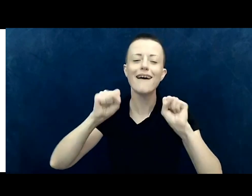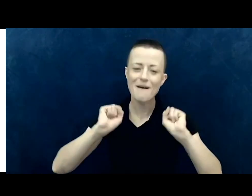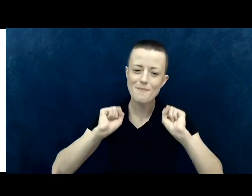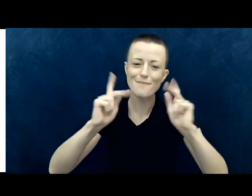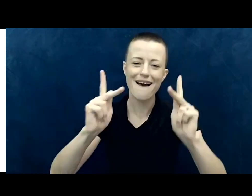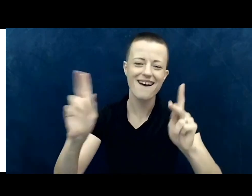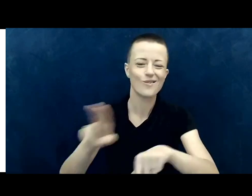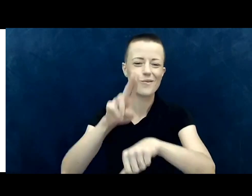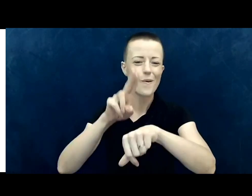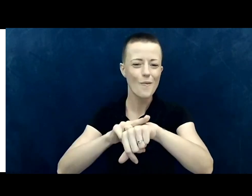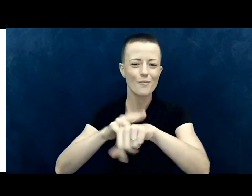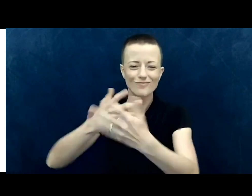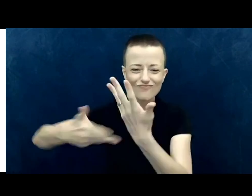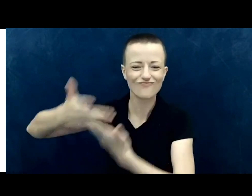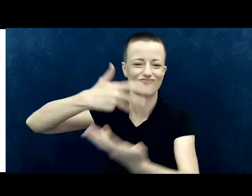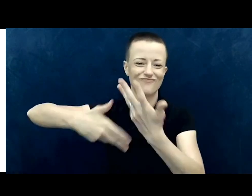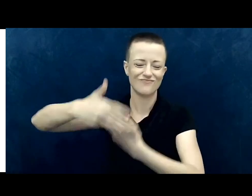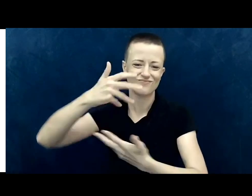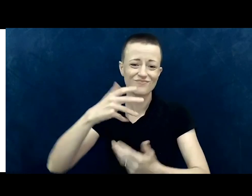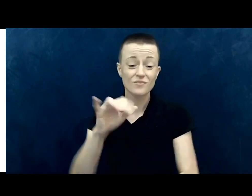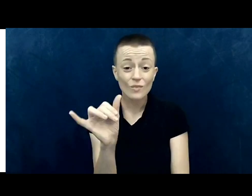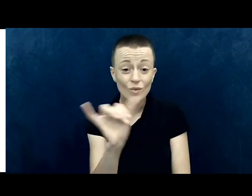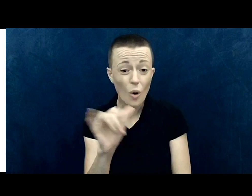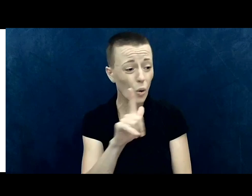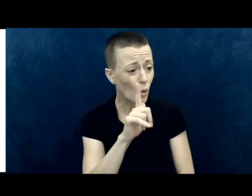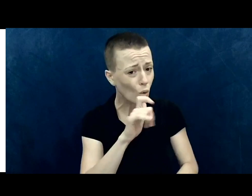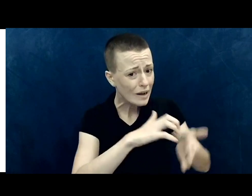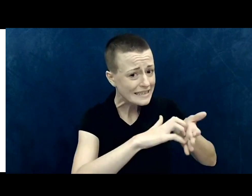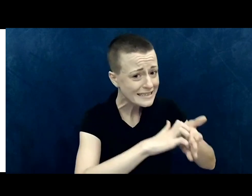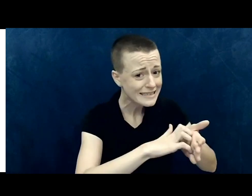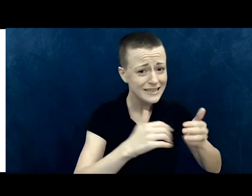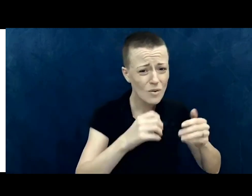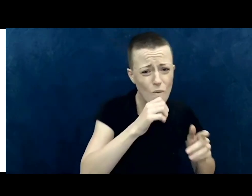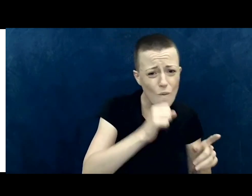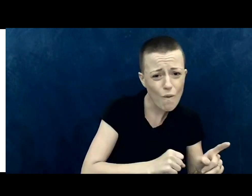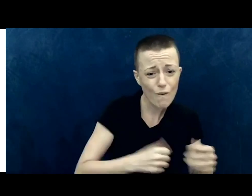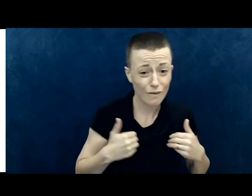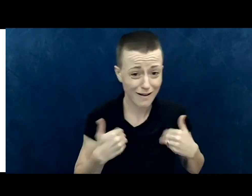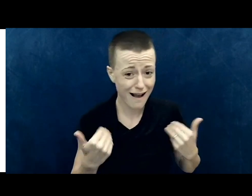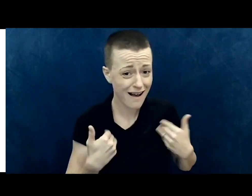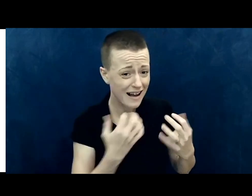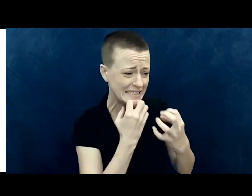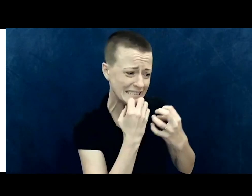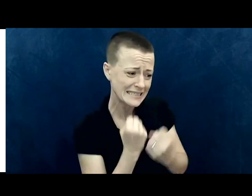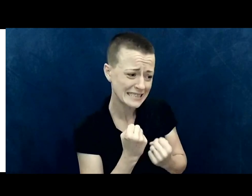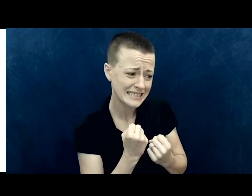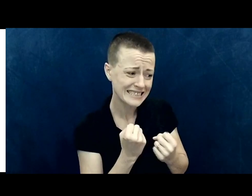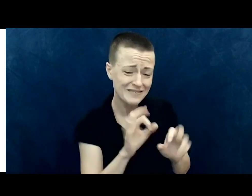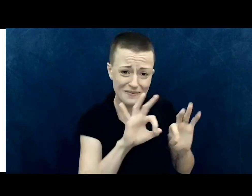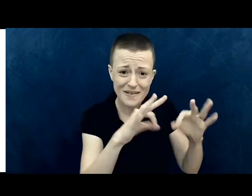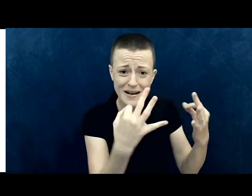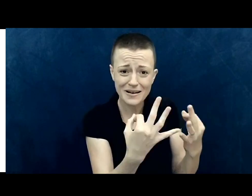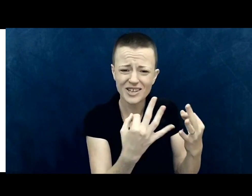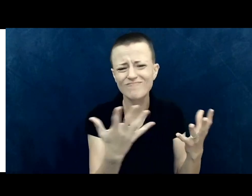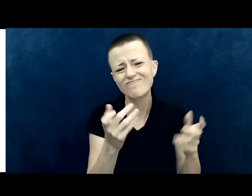so that we can protect our most vulnerable. They will keep you, your friends, your colleagues and your family safe.